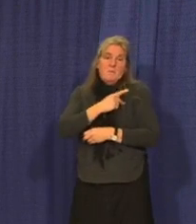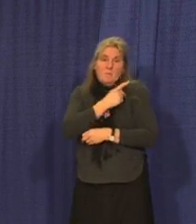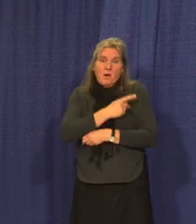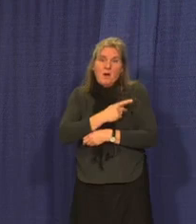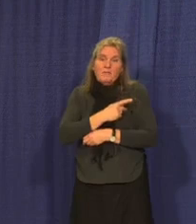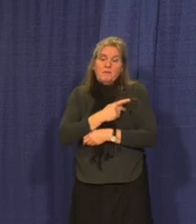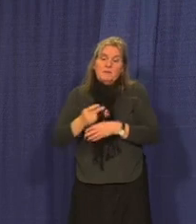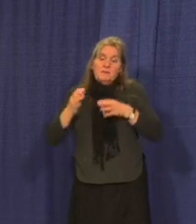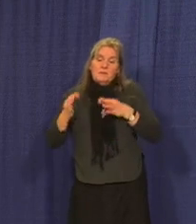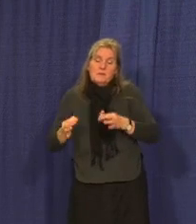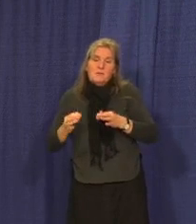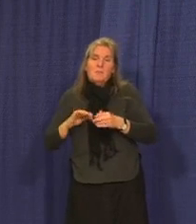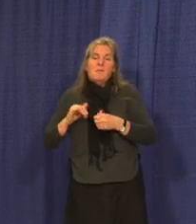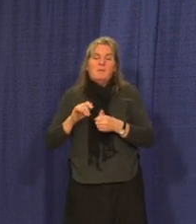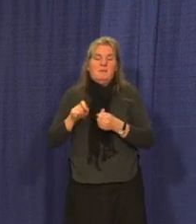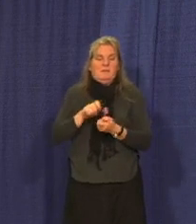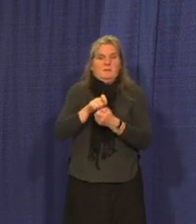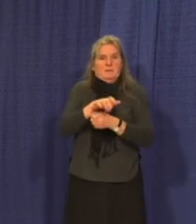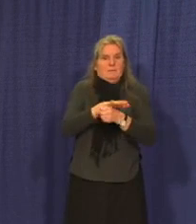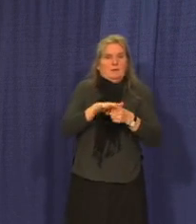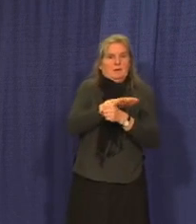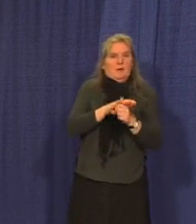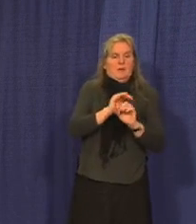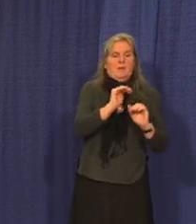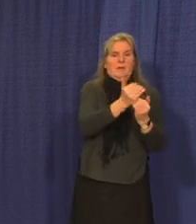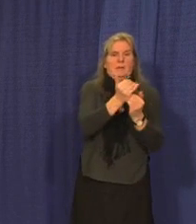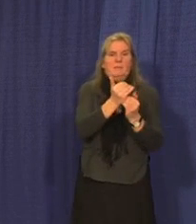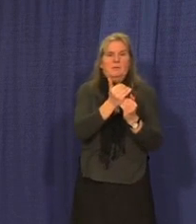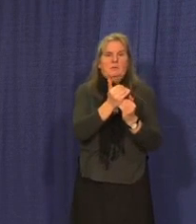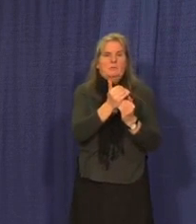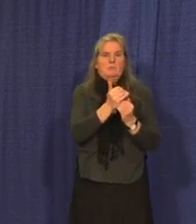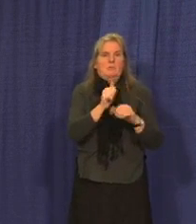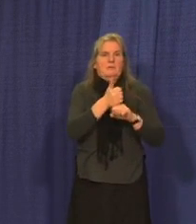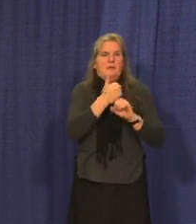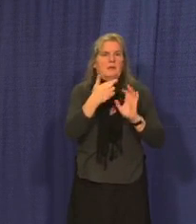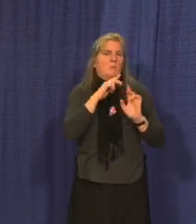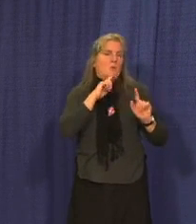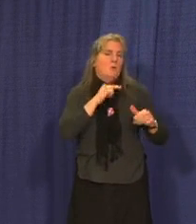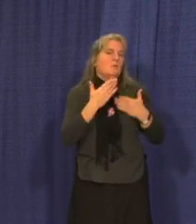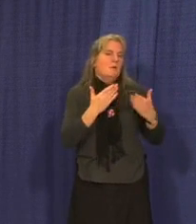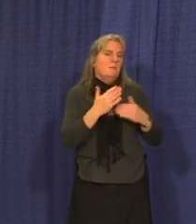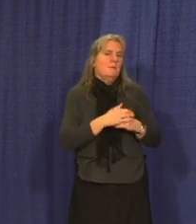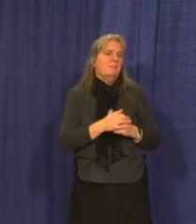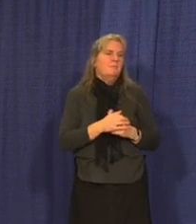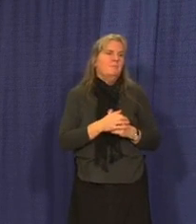it is not necessarily a provincial consideration but a regional consideration based upon epidemiology. Pat: Thank you.